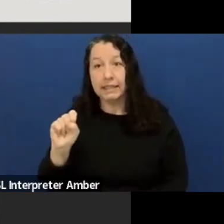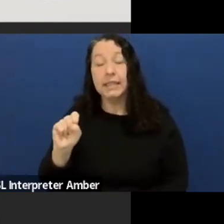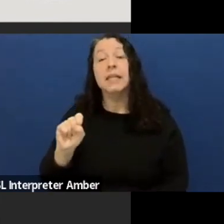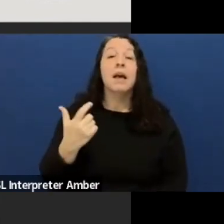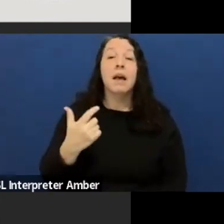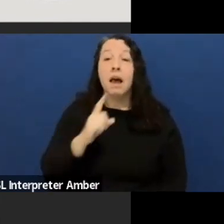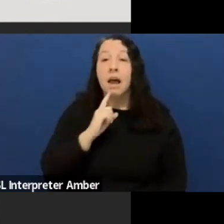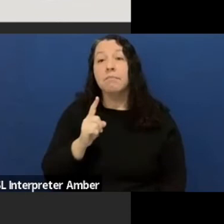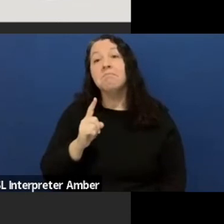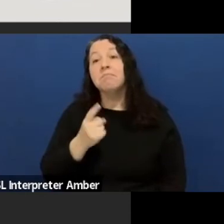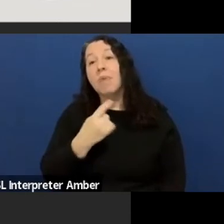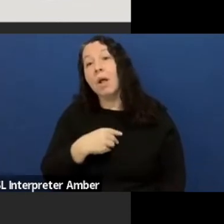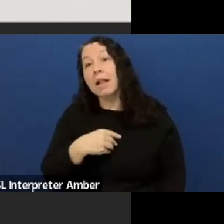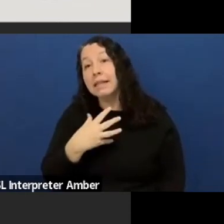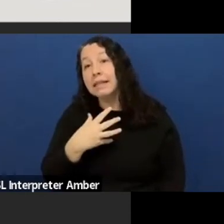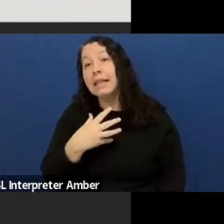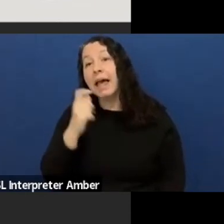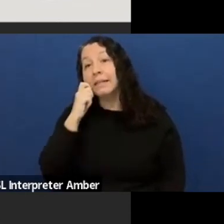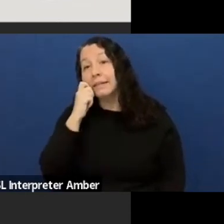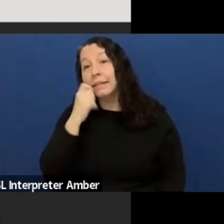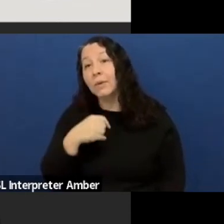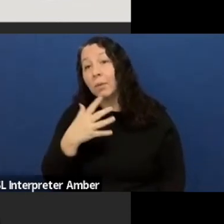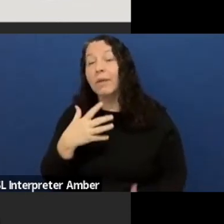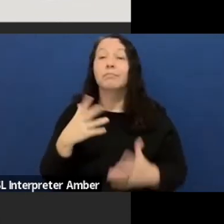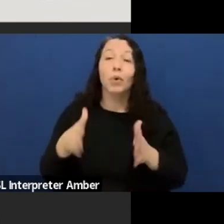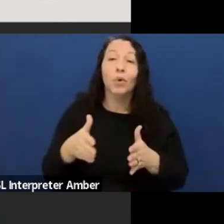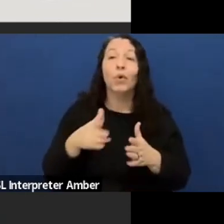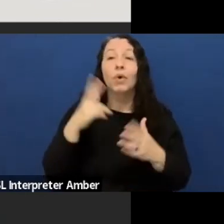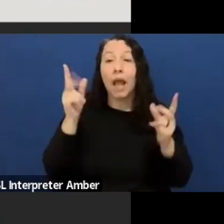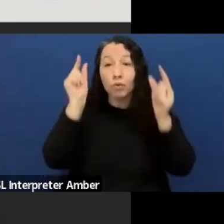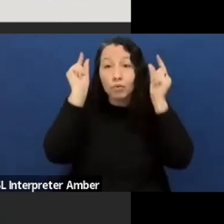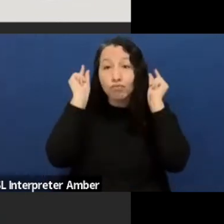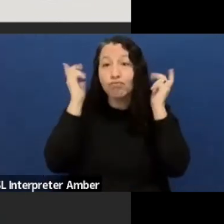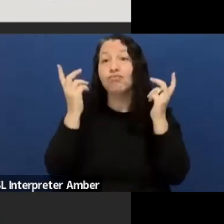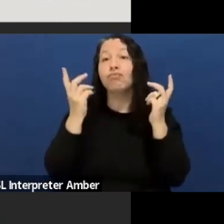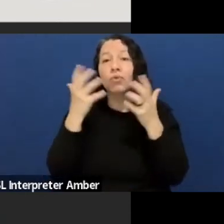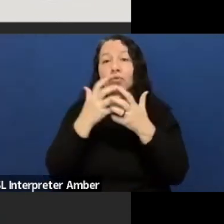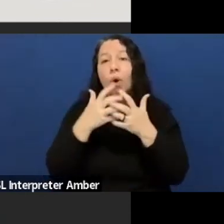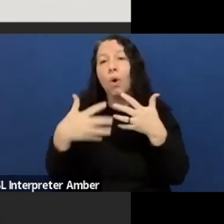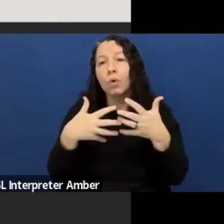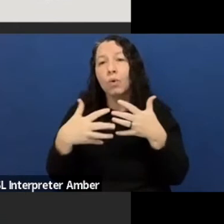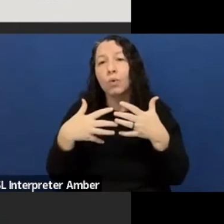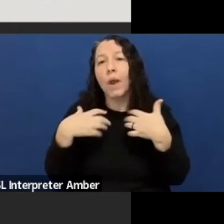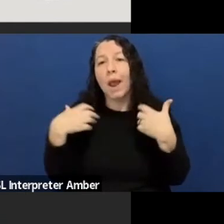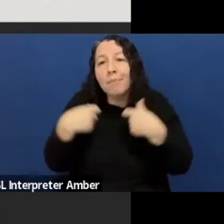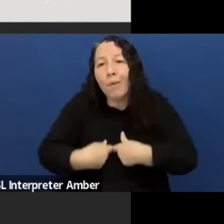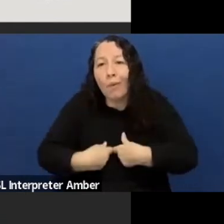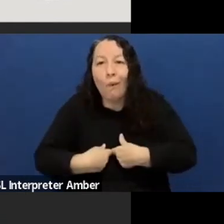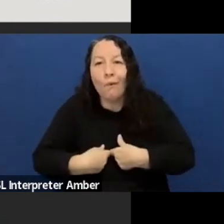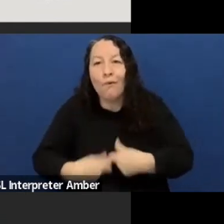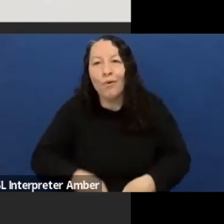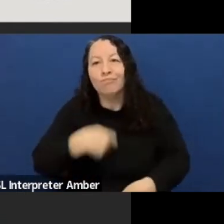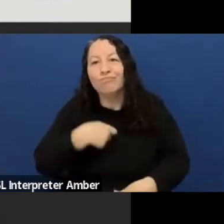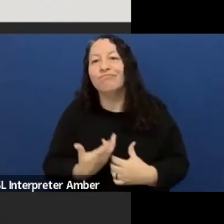is JD Davids. I am a light skinned white person with short hair and I'm wearing a dark gray